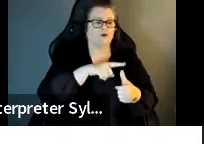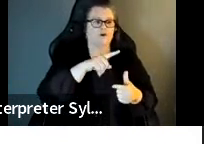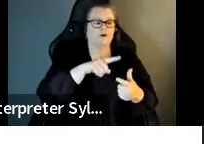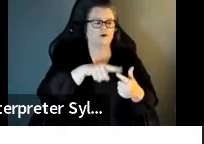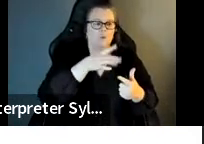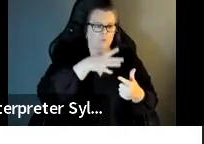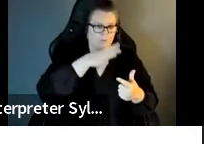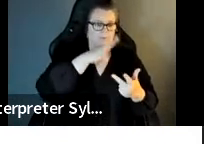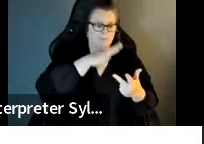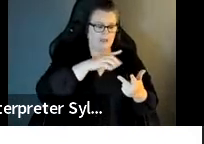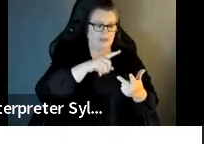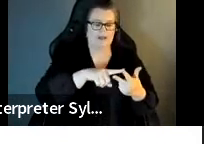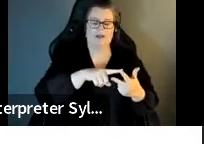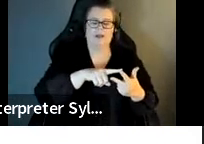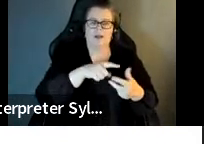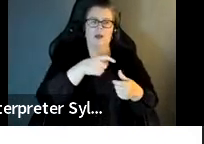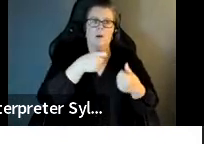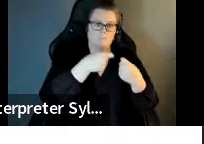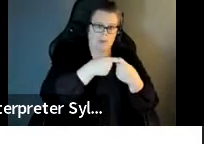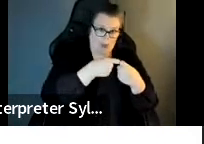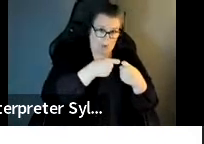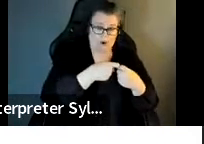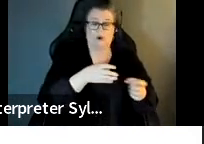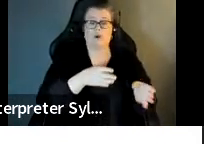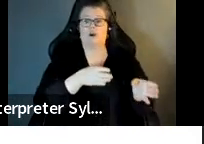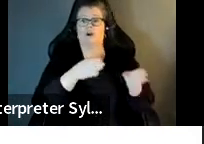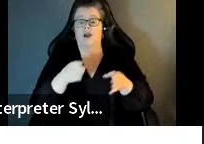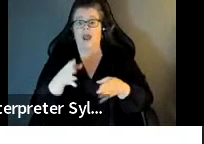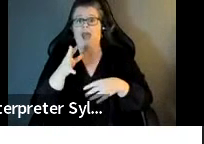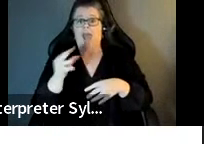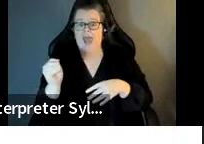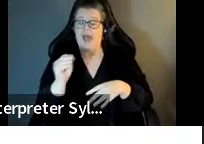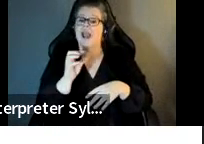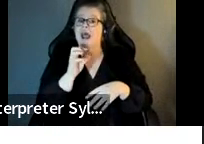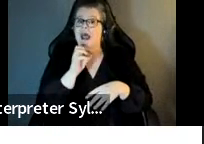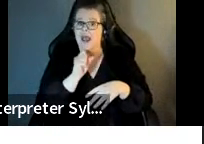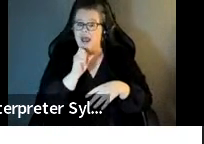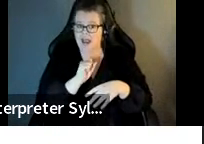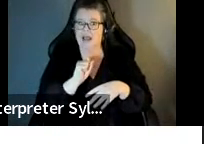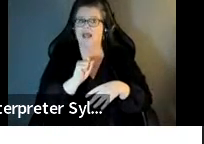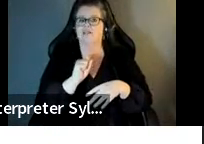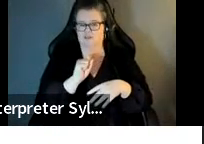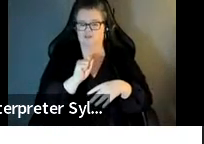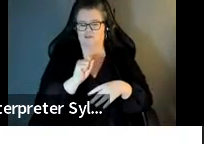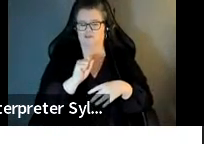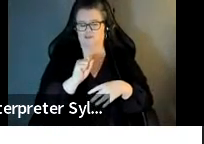manual and power, and then age groups we had younger versus older cohort.